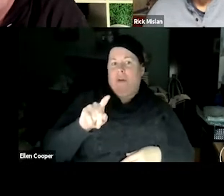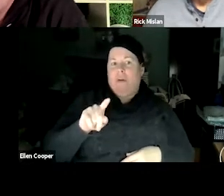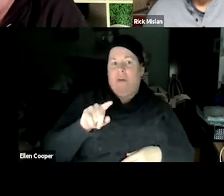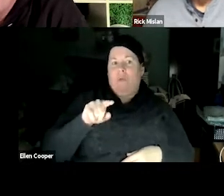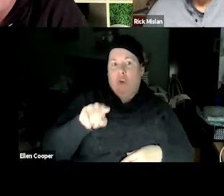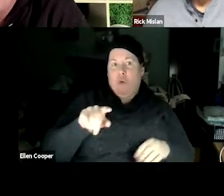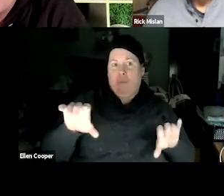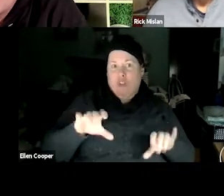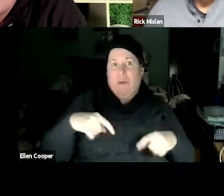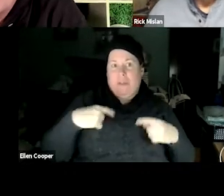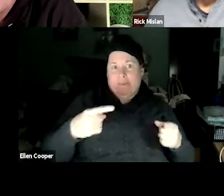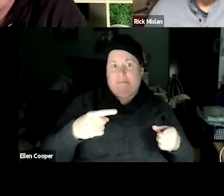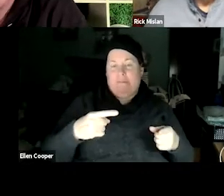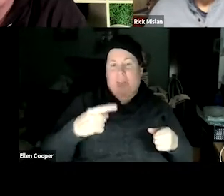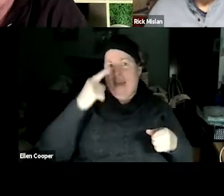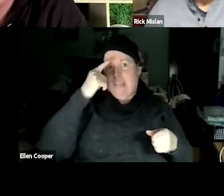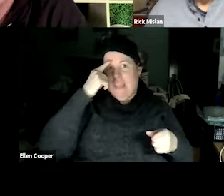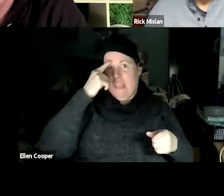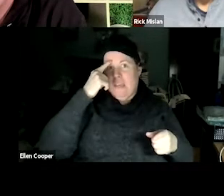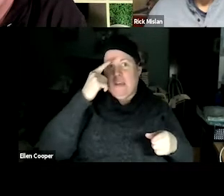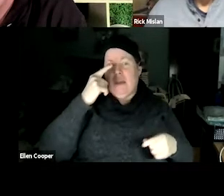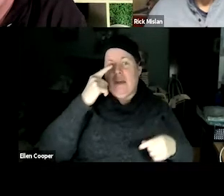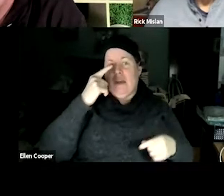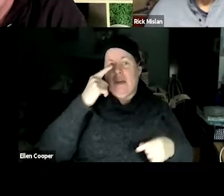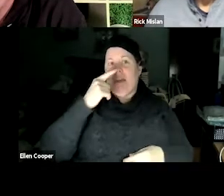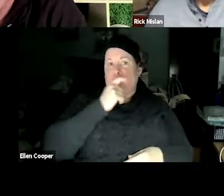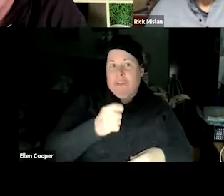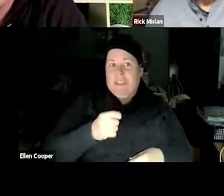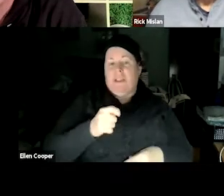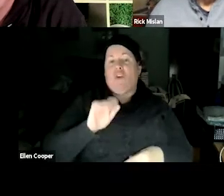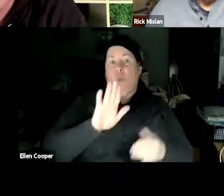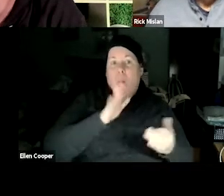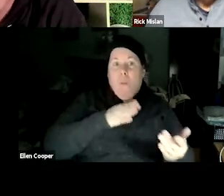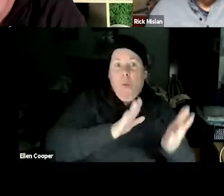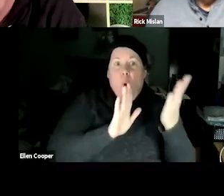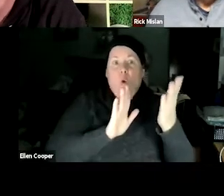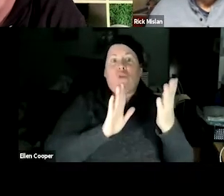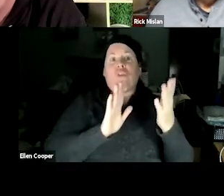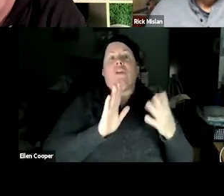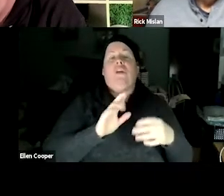CalebBarlow: I'm you know i think is really interesting about the way you're approaching all this is you're doing it through the Saunders school right